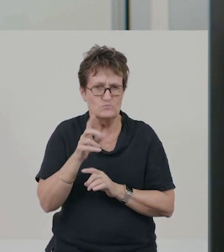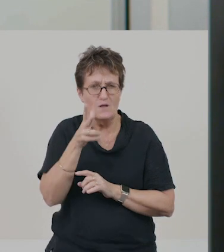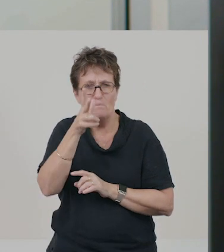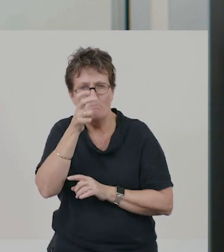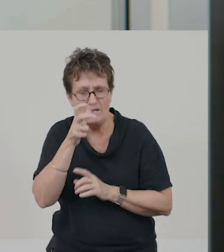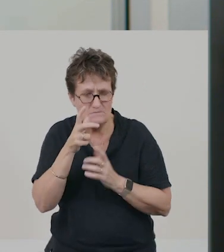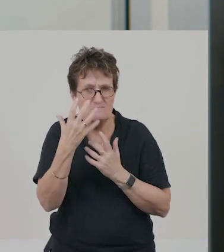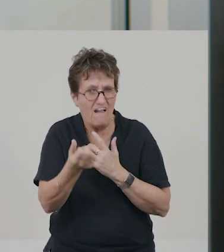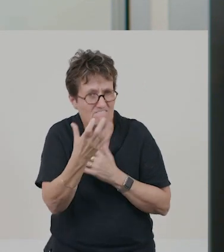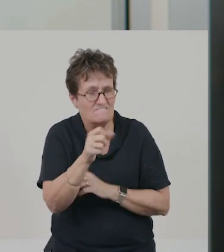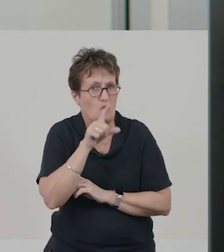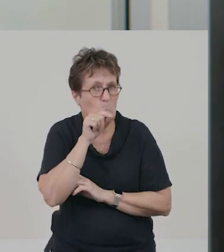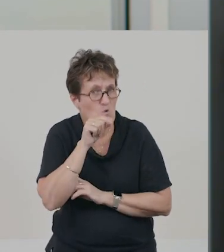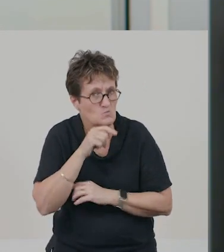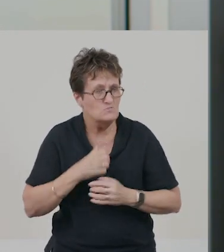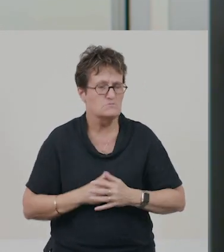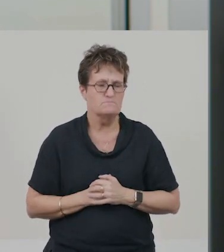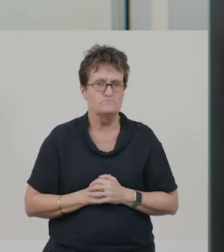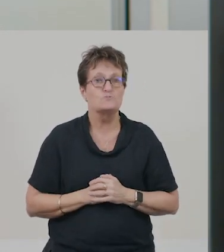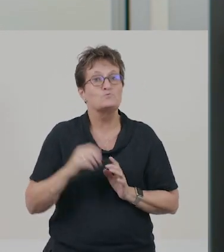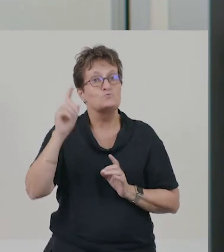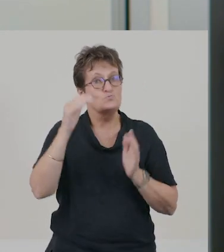Today, we're going to learn about how some of these animals have adapted,